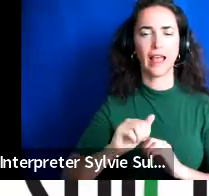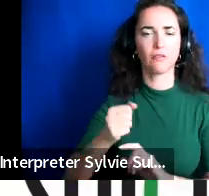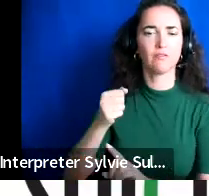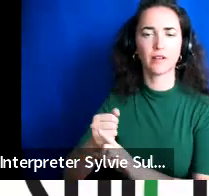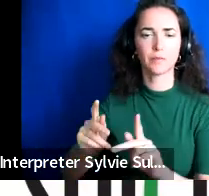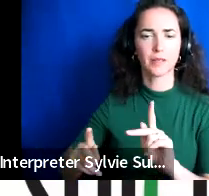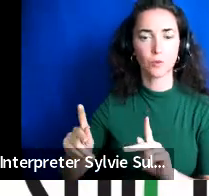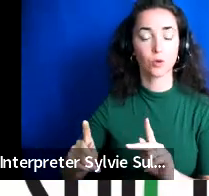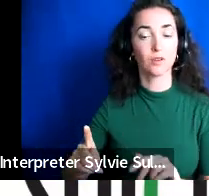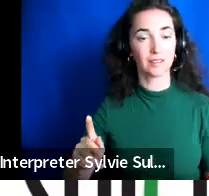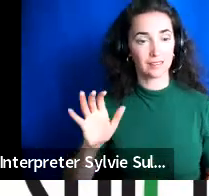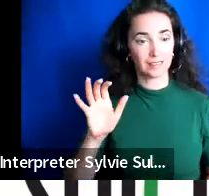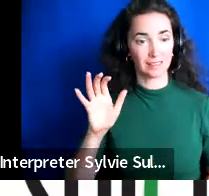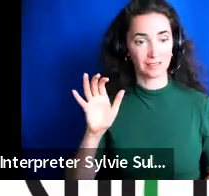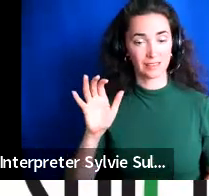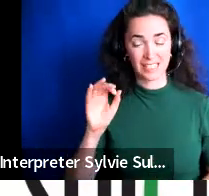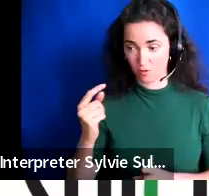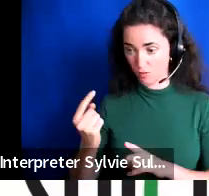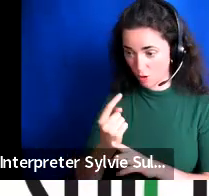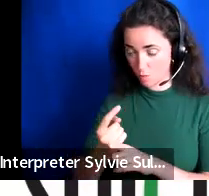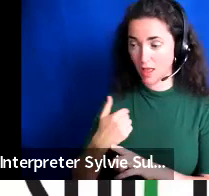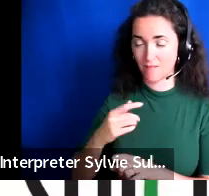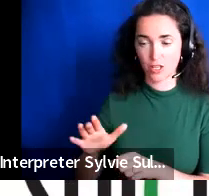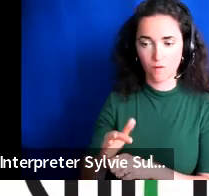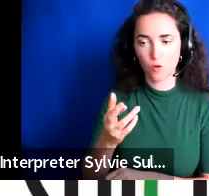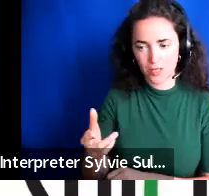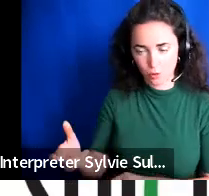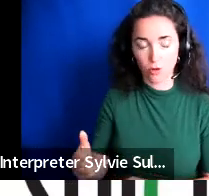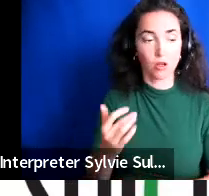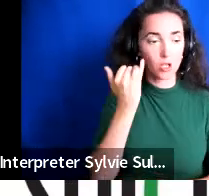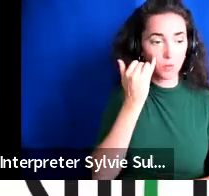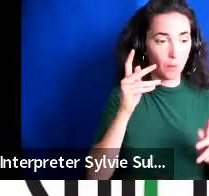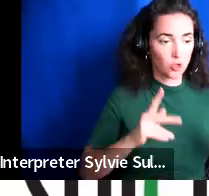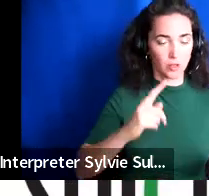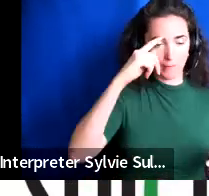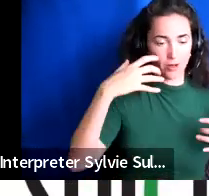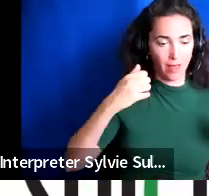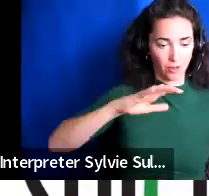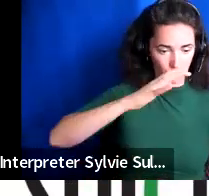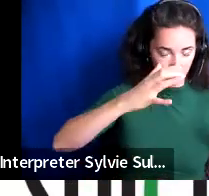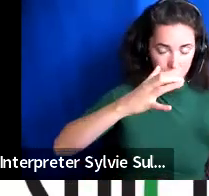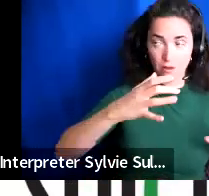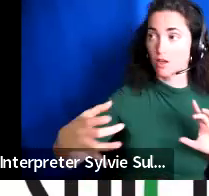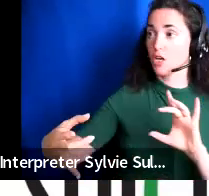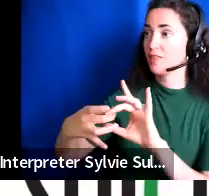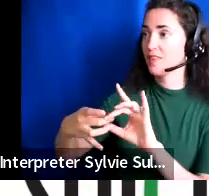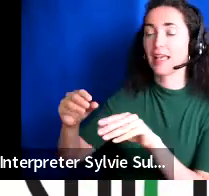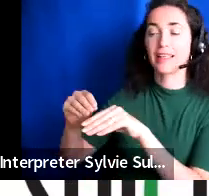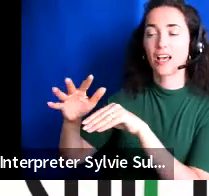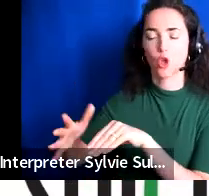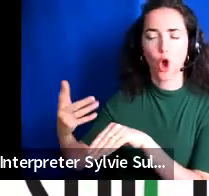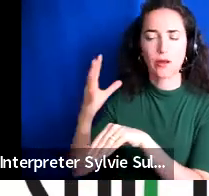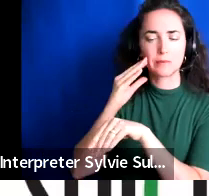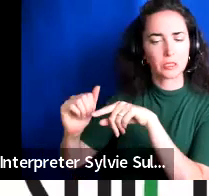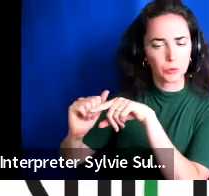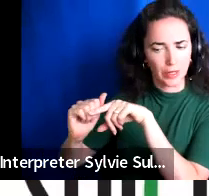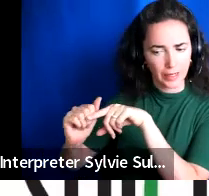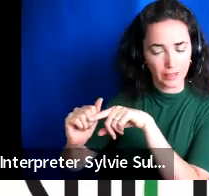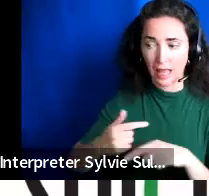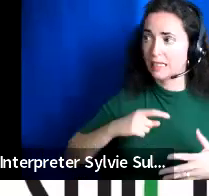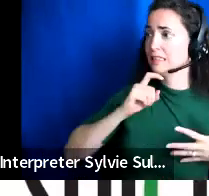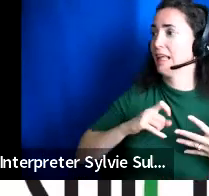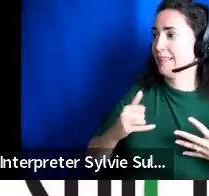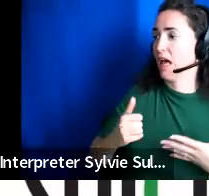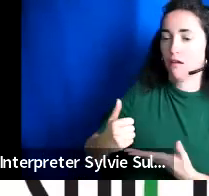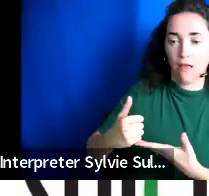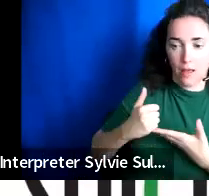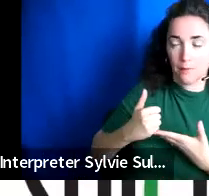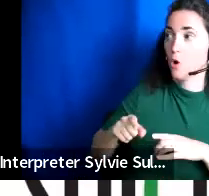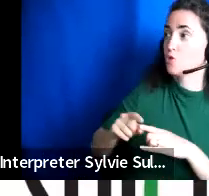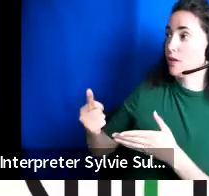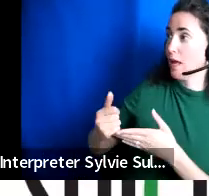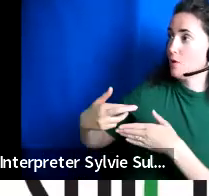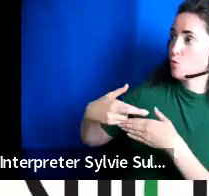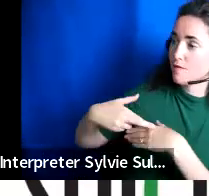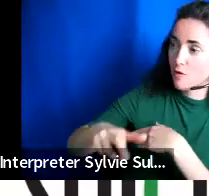That is effectively resource and promoted, will connect a person who is in a mental health crisis to a train counselor who can address their immediate needs and help connect them to ongoing care.